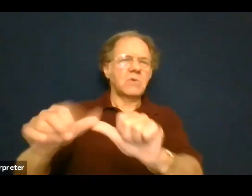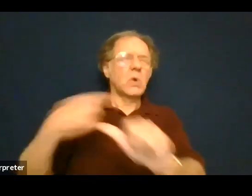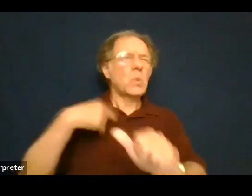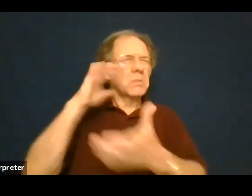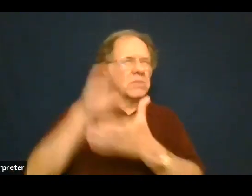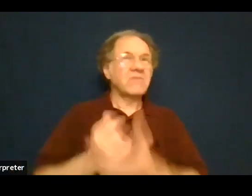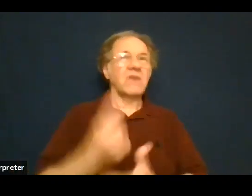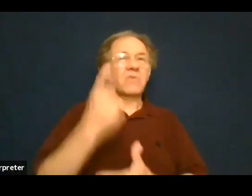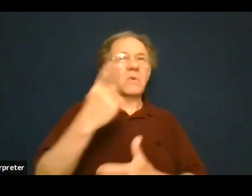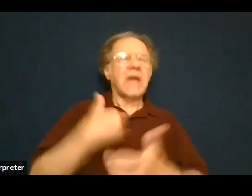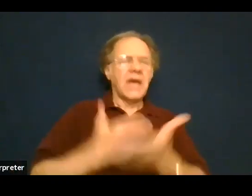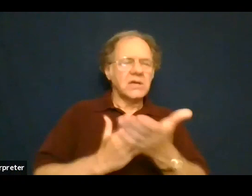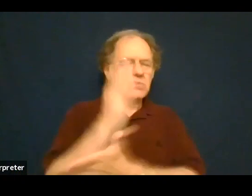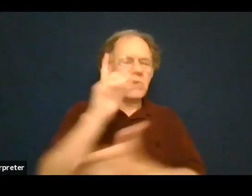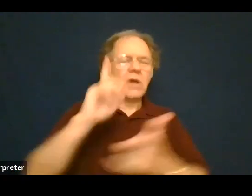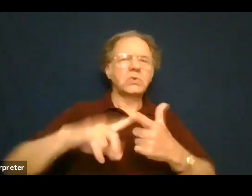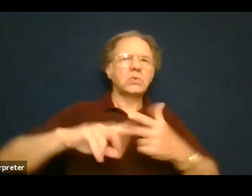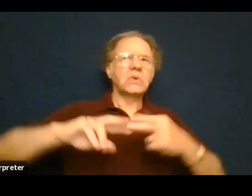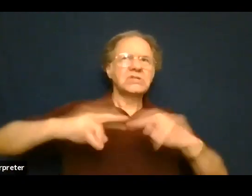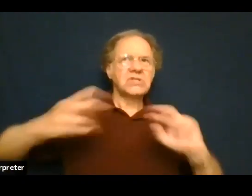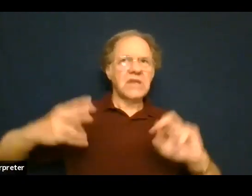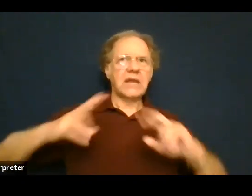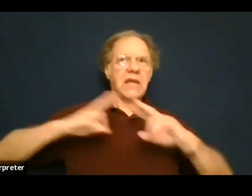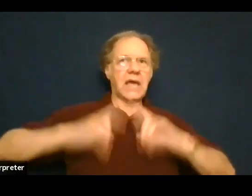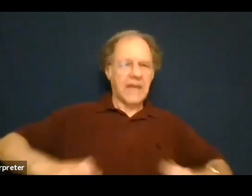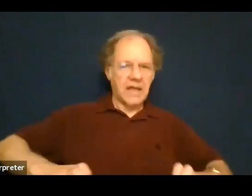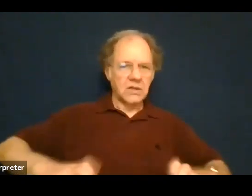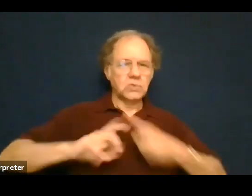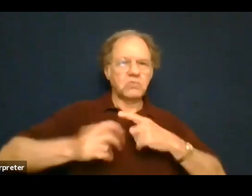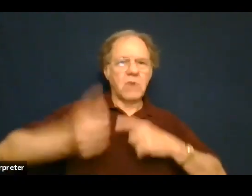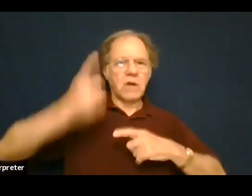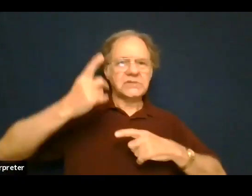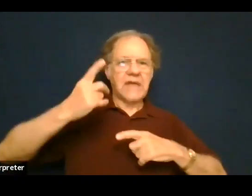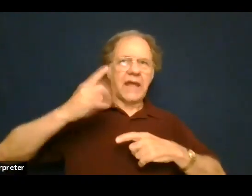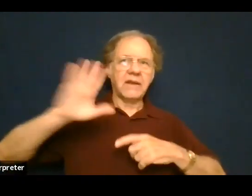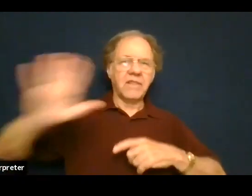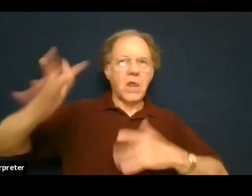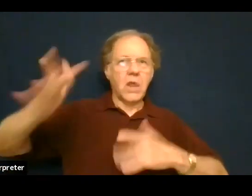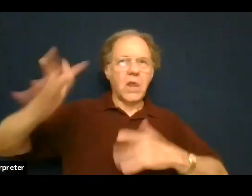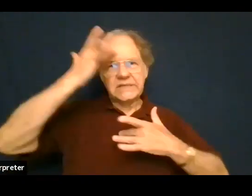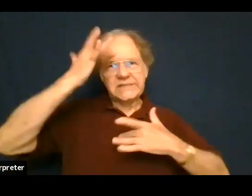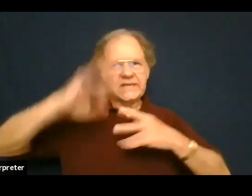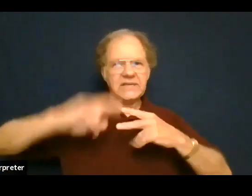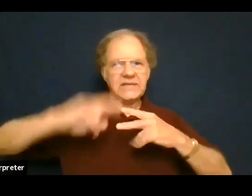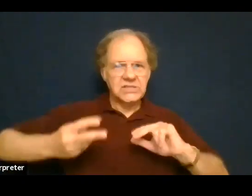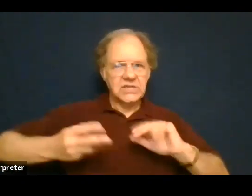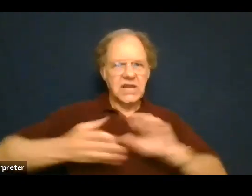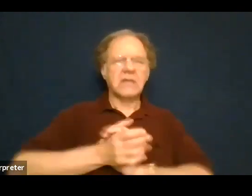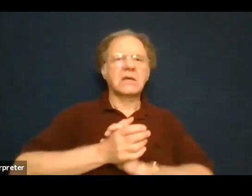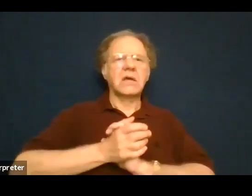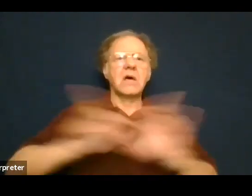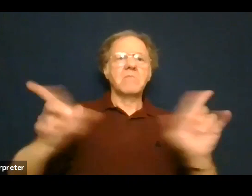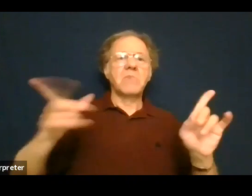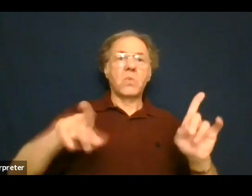to a genetic analysis done to understand the genetics of their disease. But when we're having to find the funding for it,